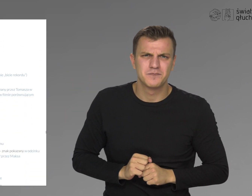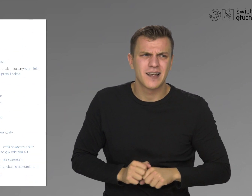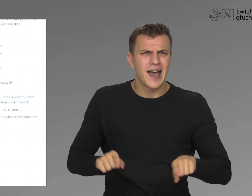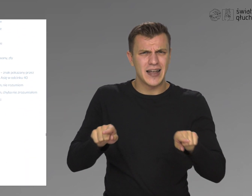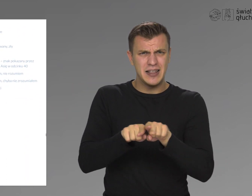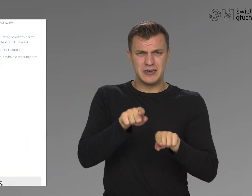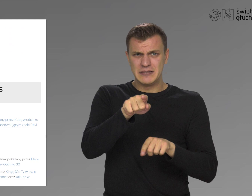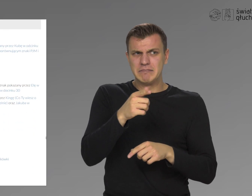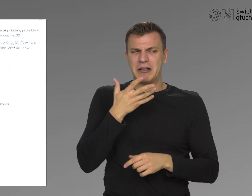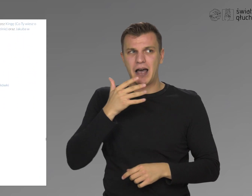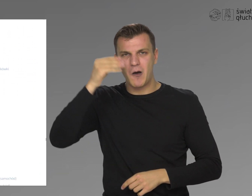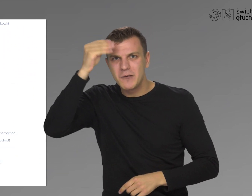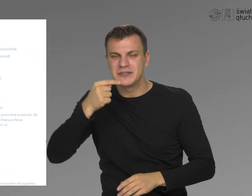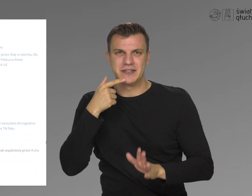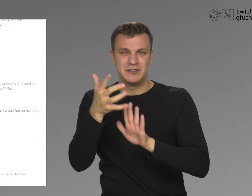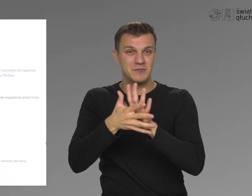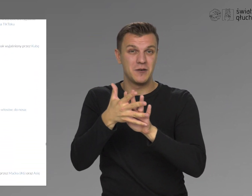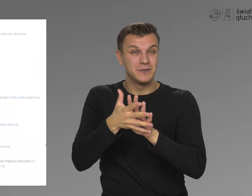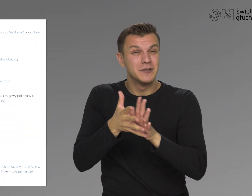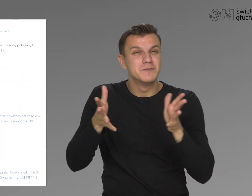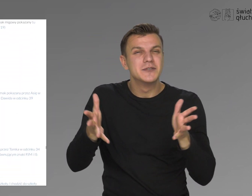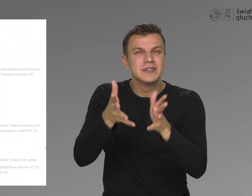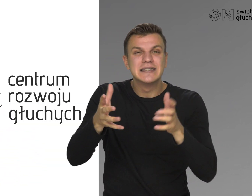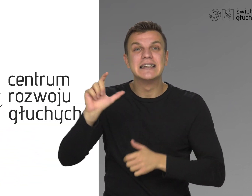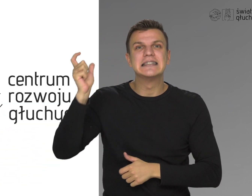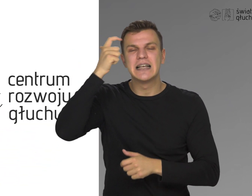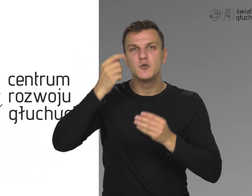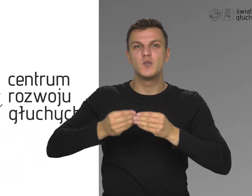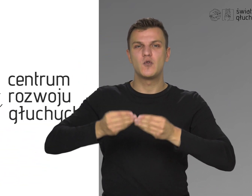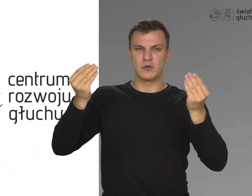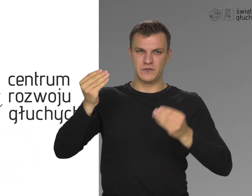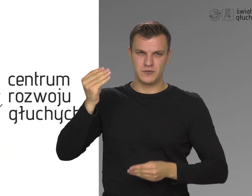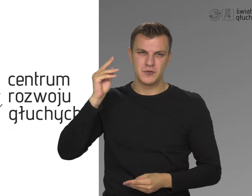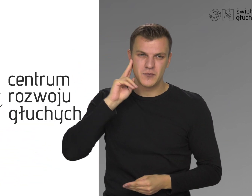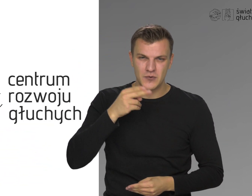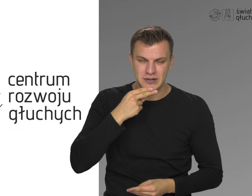If you’re interested in learning sign language, I encourage you to contact the Centrum Rozwoju Głuchych,